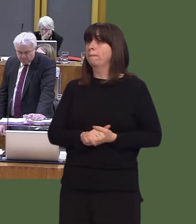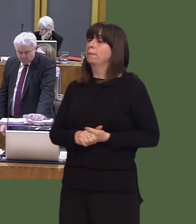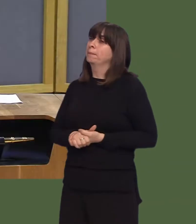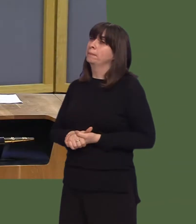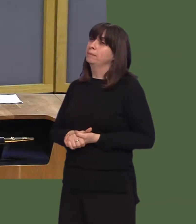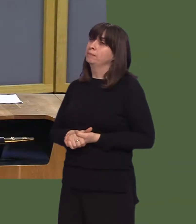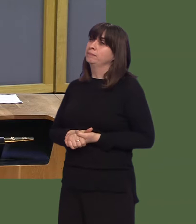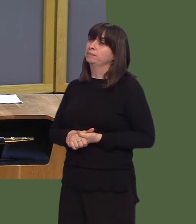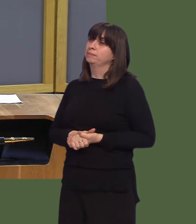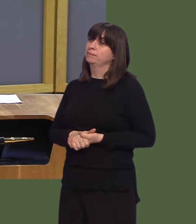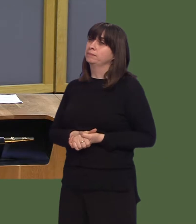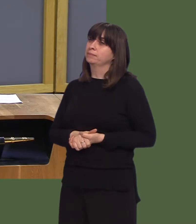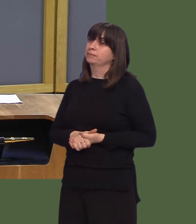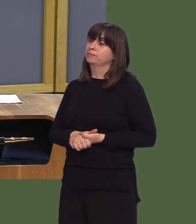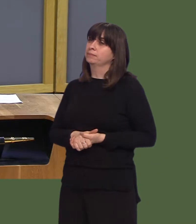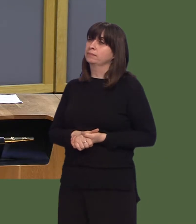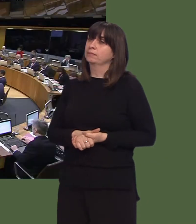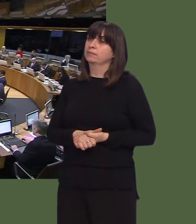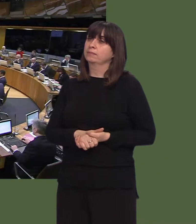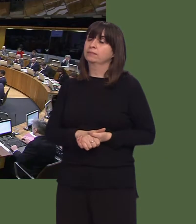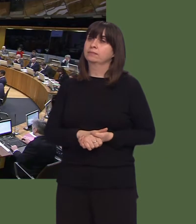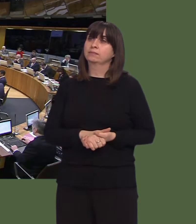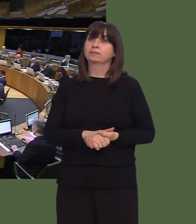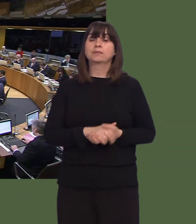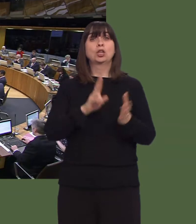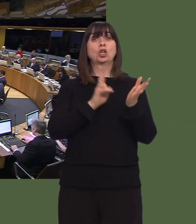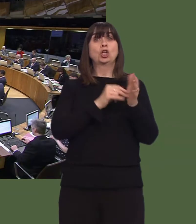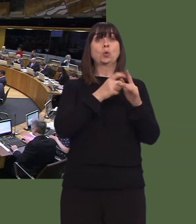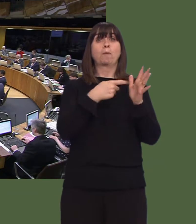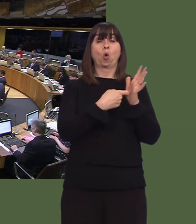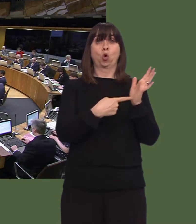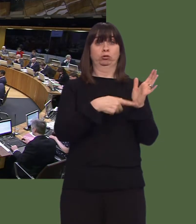Mark Reckless AM: First Minister, the people of Newport have been promised significant